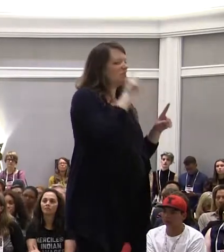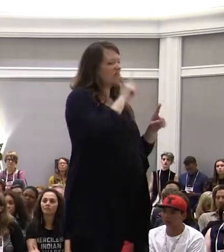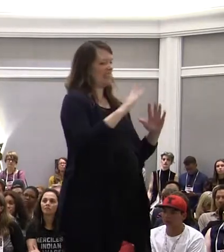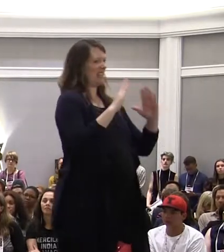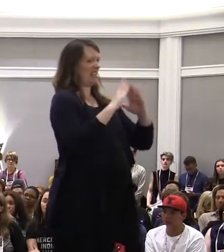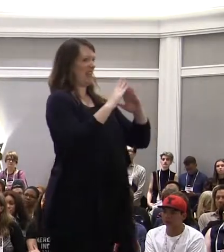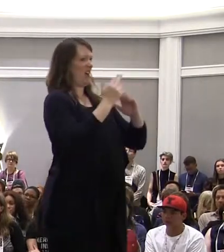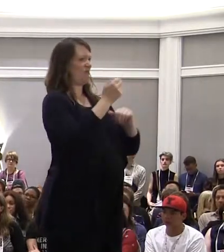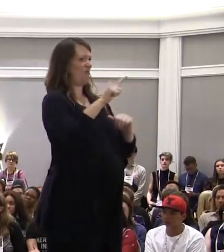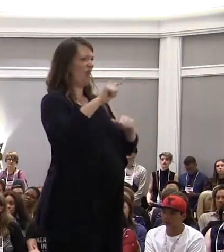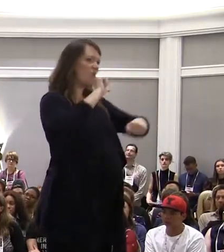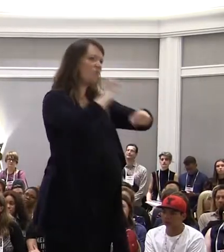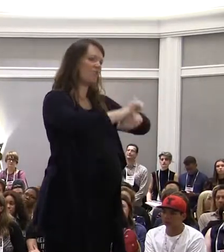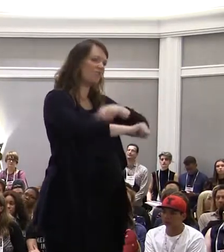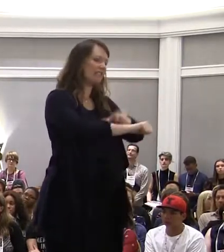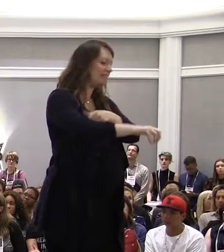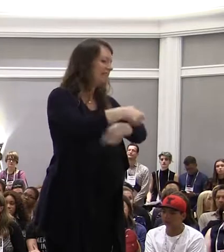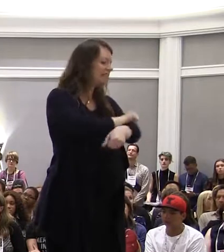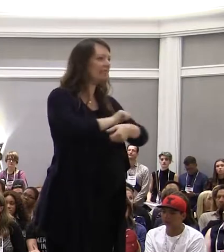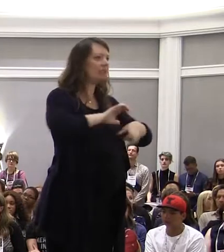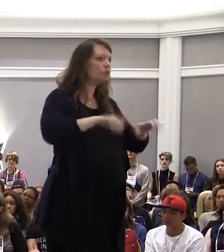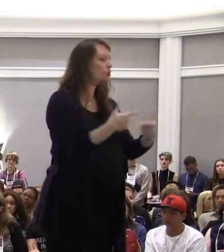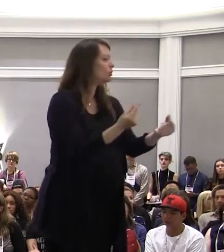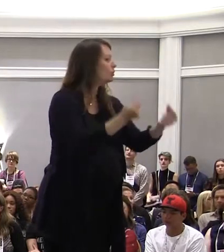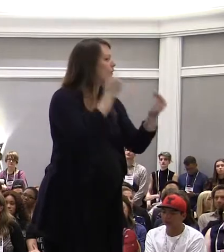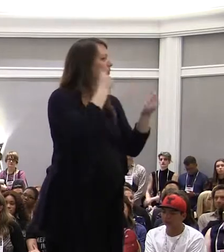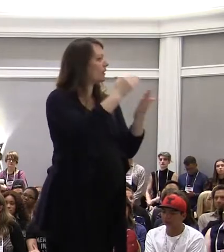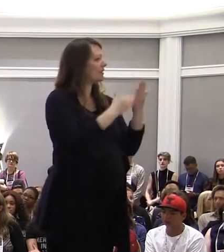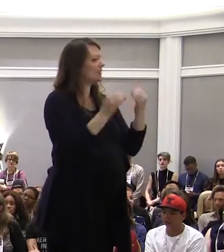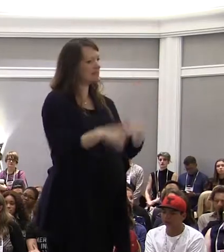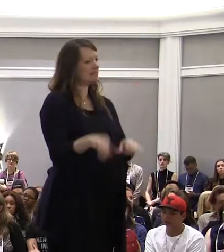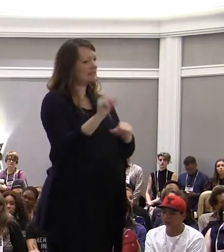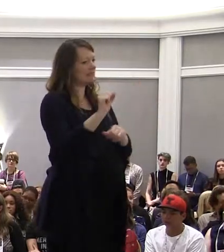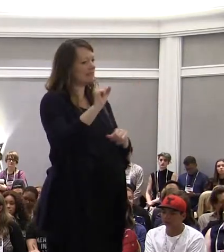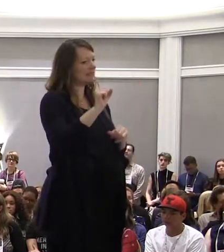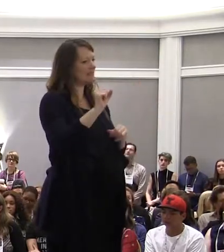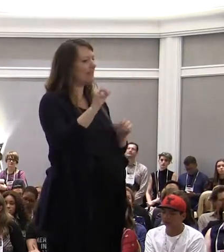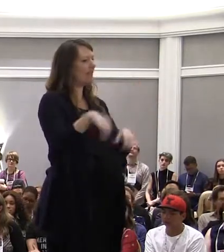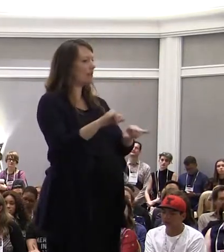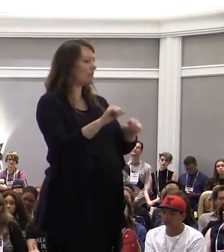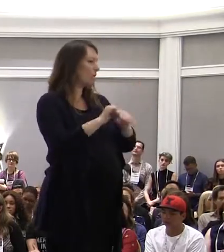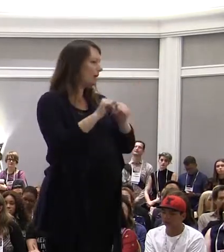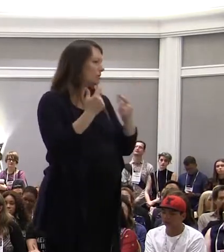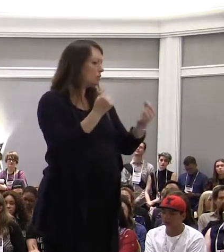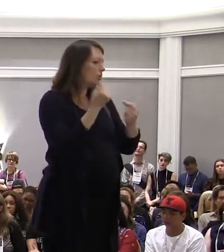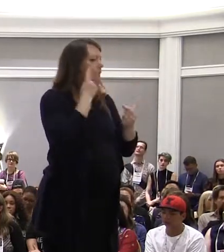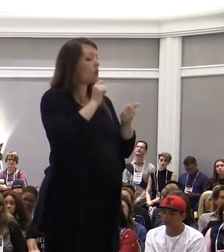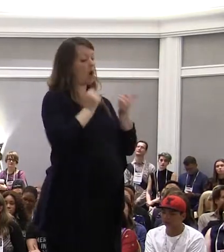to create a list of standard practices for actors, casting directors, producers, artistic director,